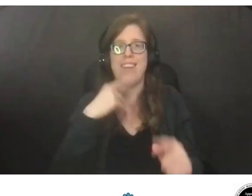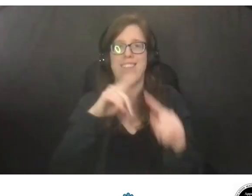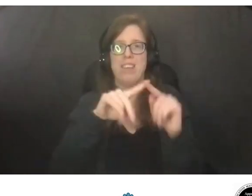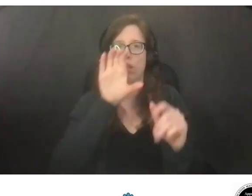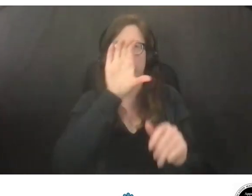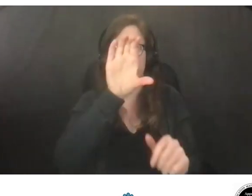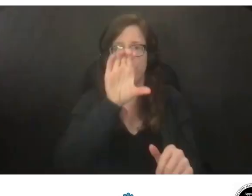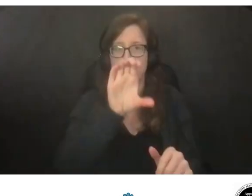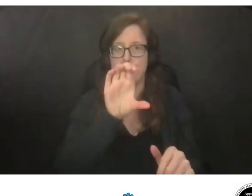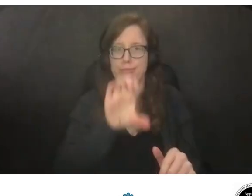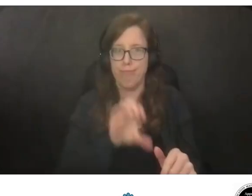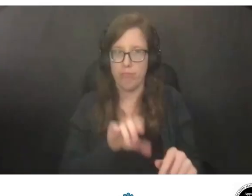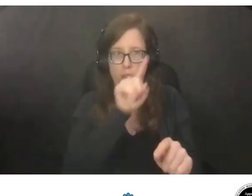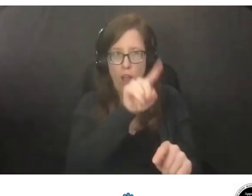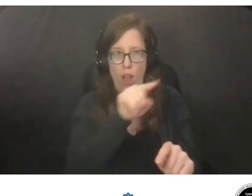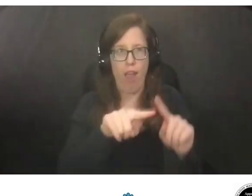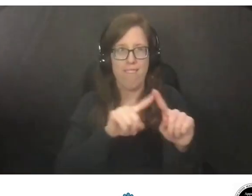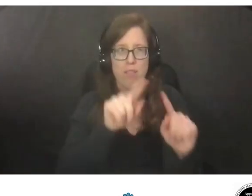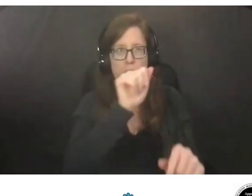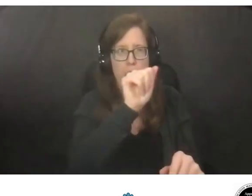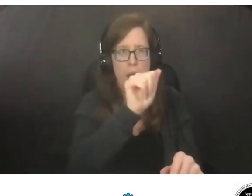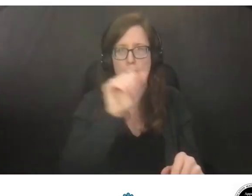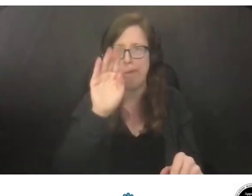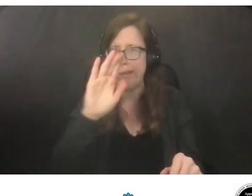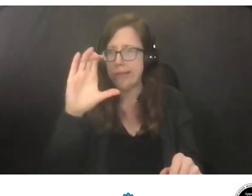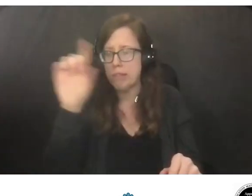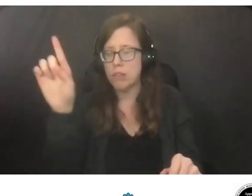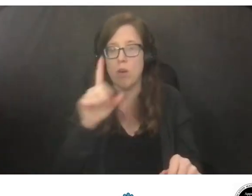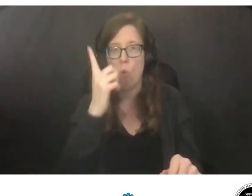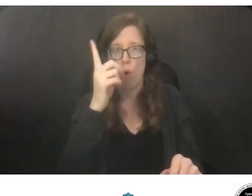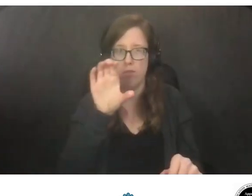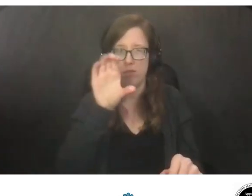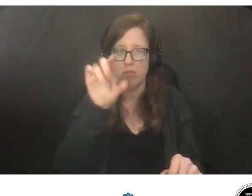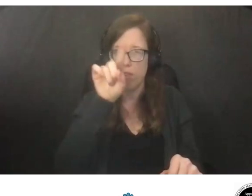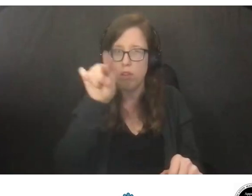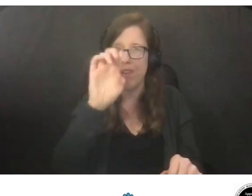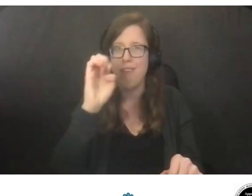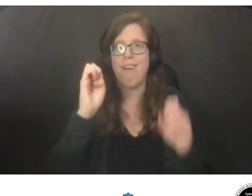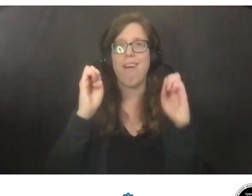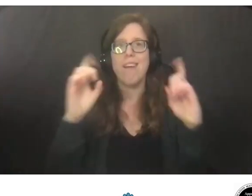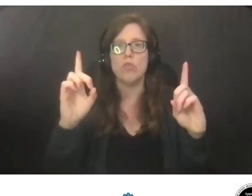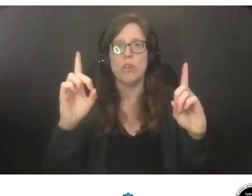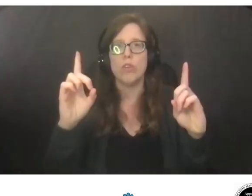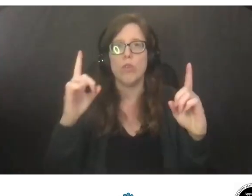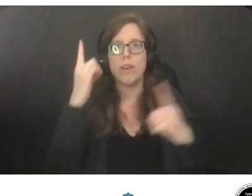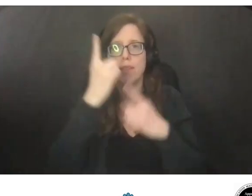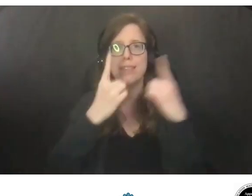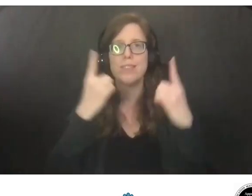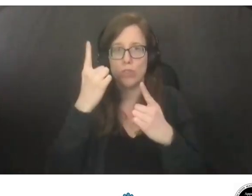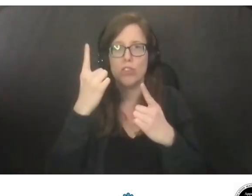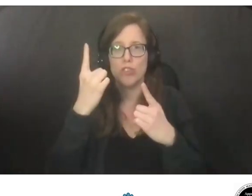are alphabetized. And one of those sections is called Educational Considerations,